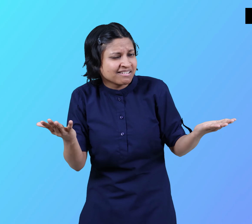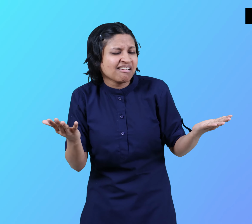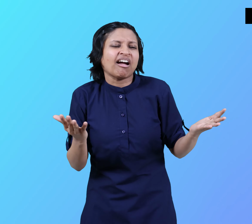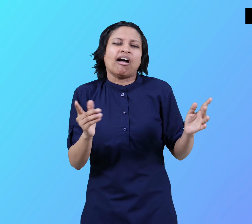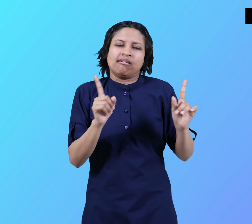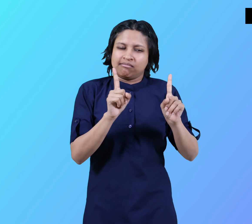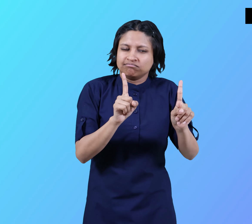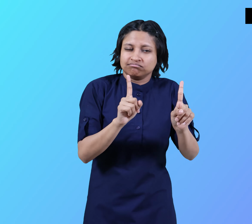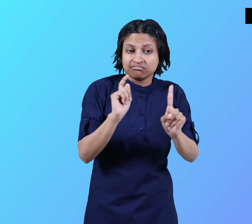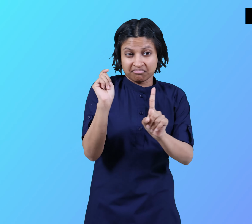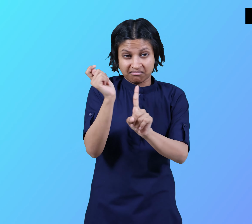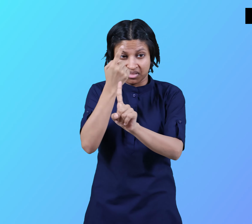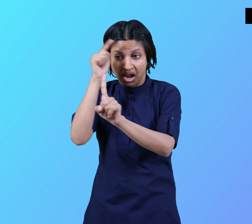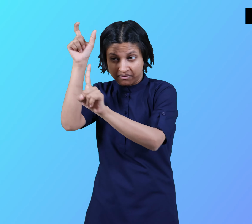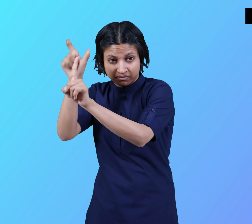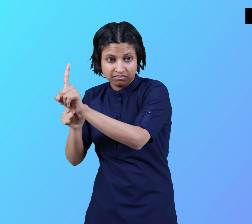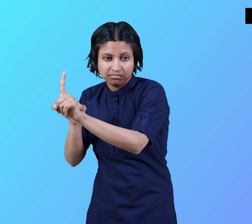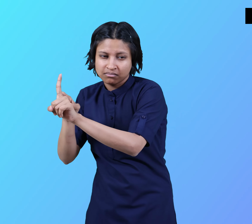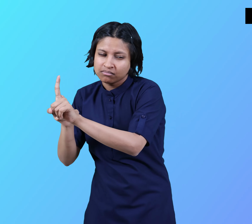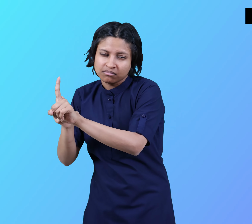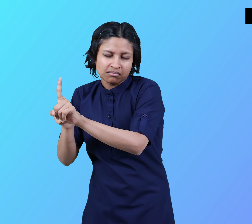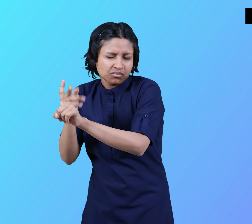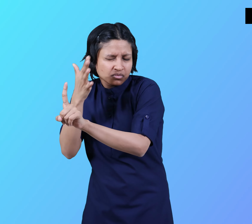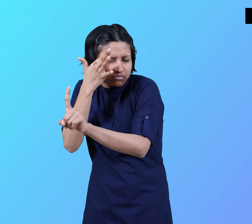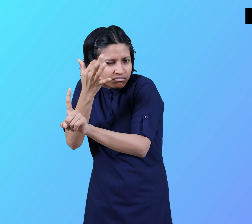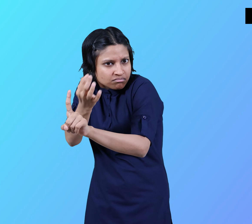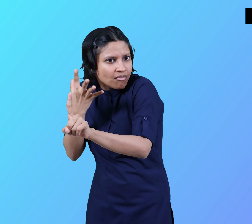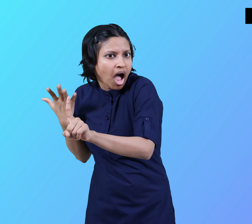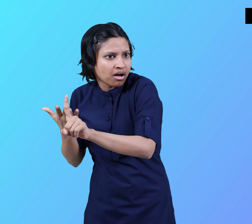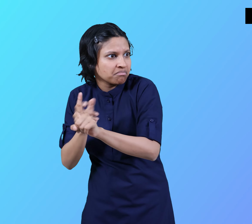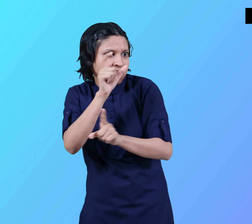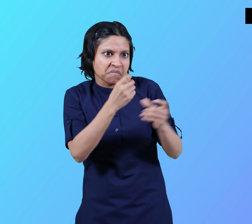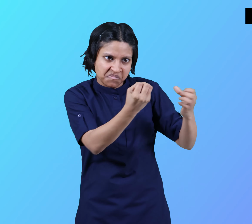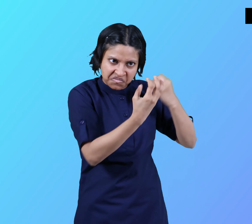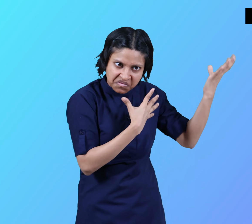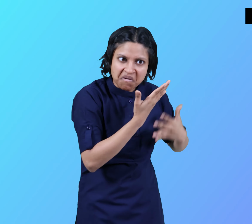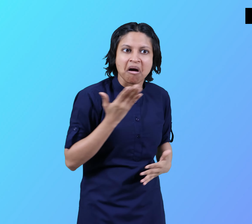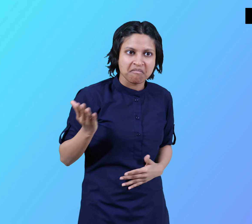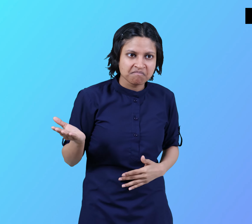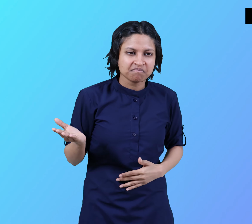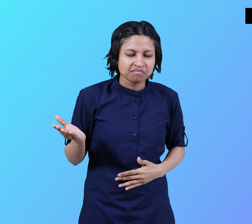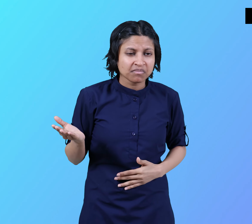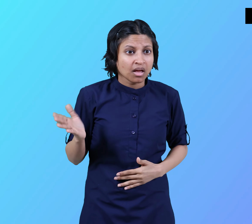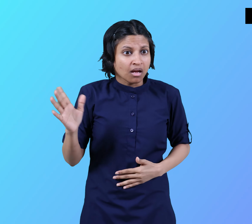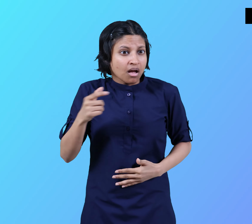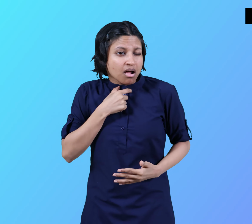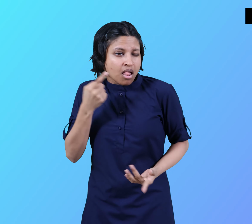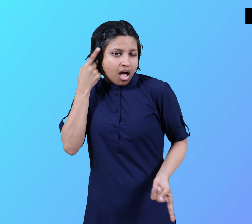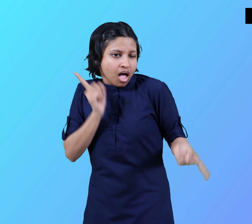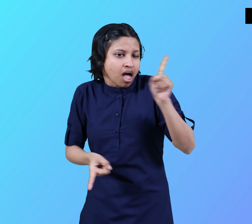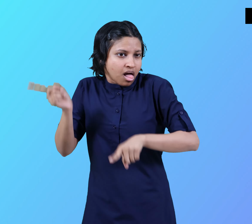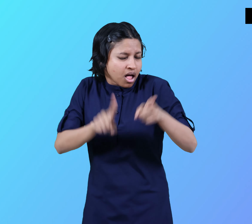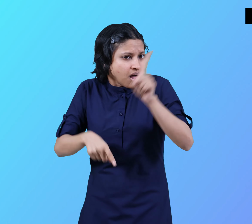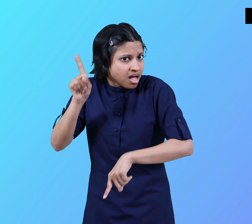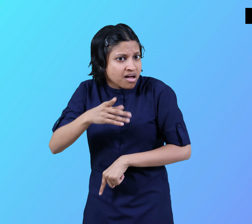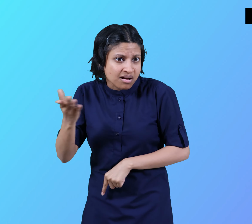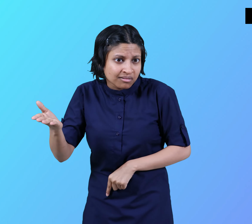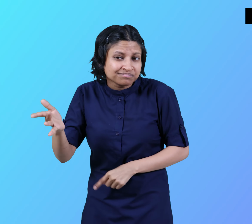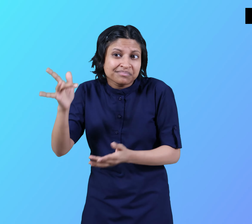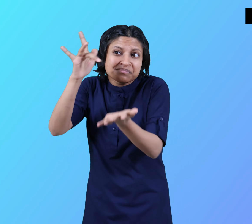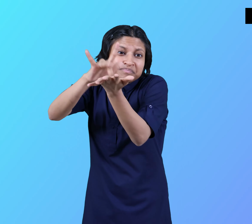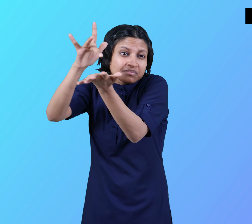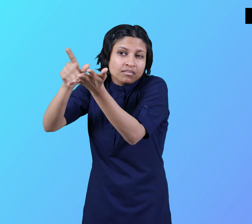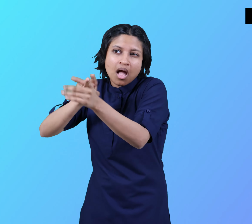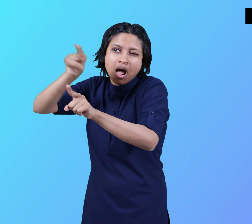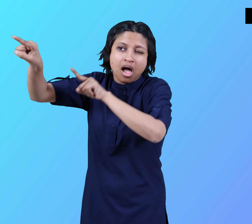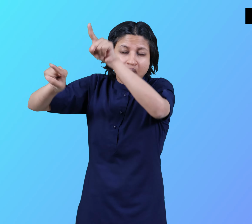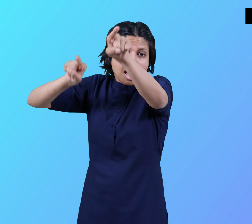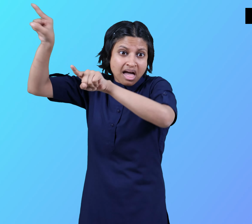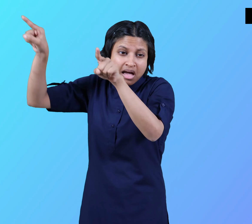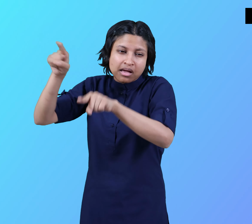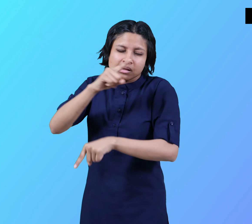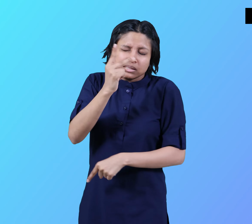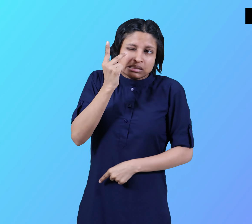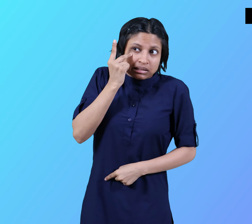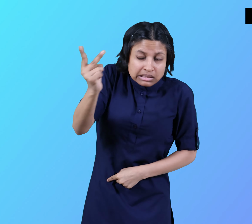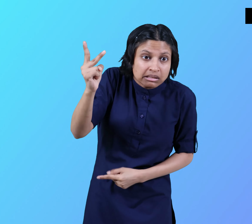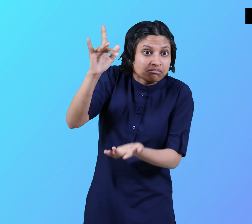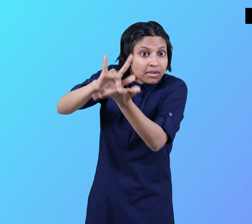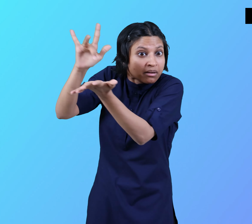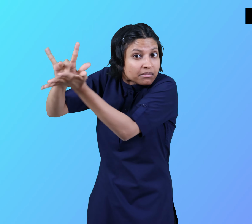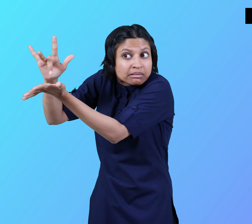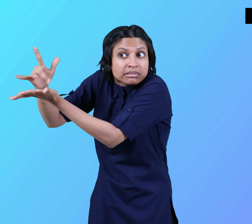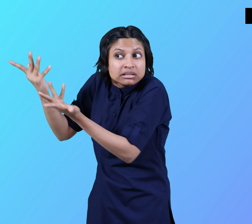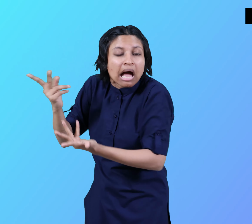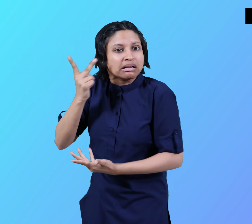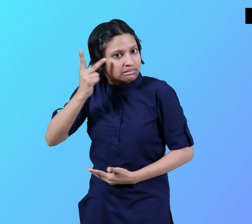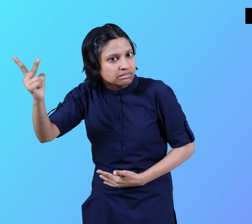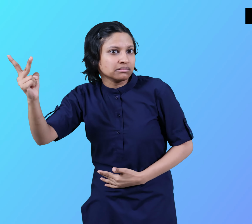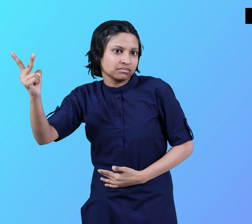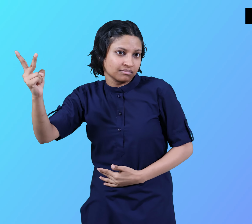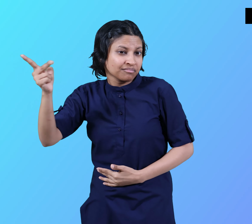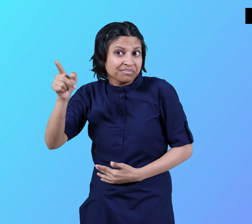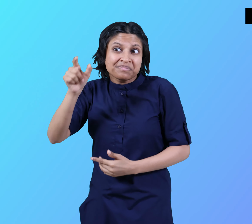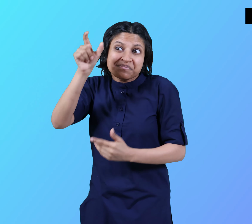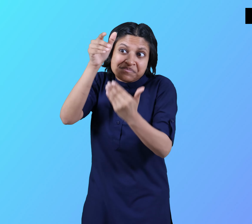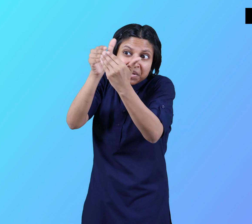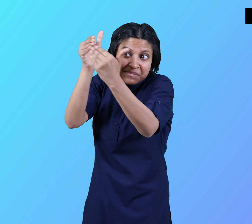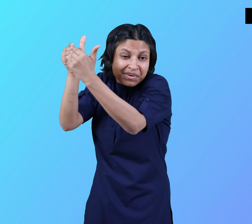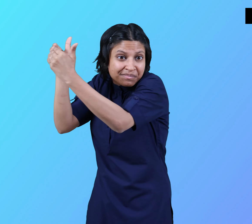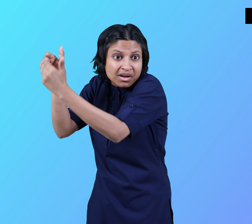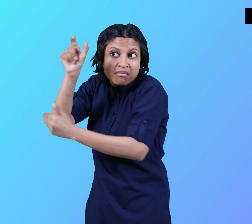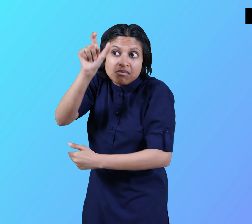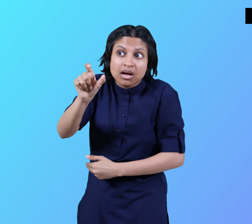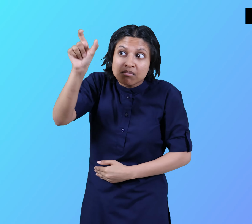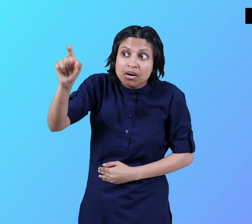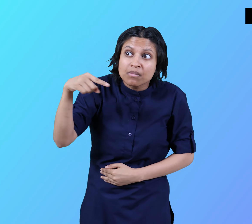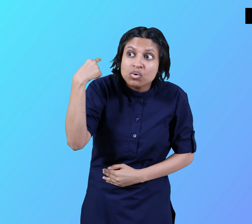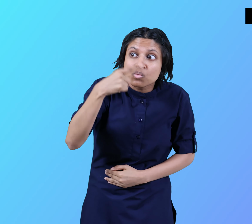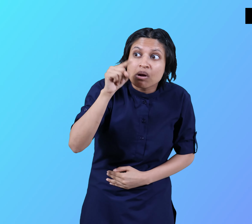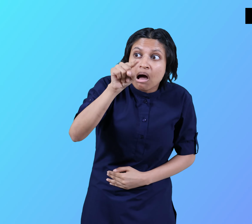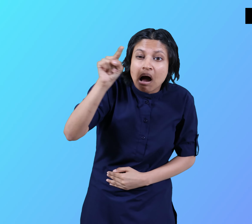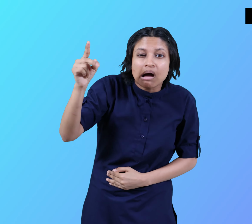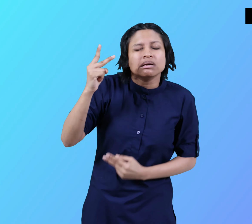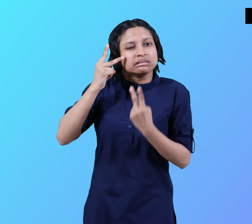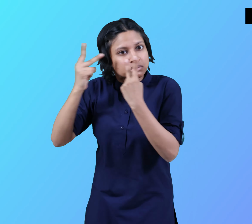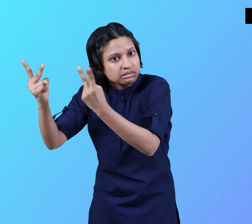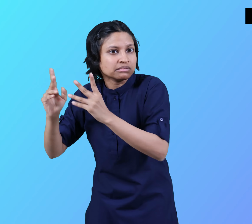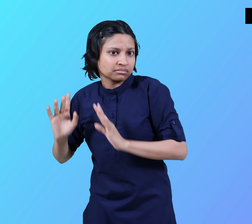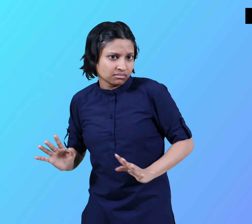Go and learn more about David. Keep track of where he goes and who goes to see him. I am told that David is smart and that he is trying to trick me.